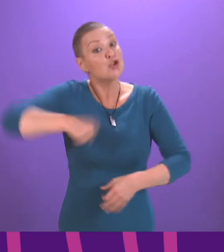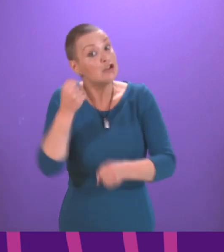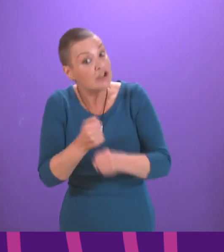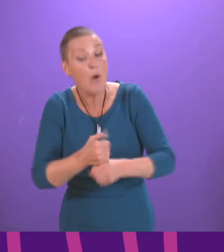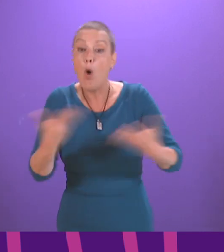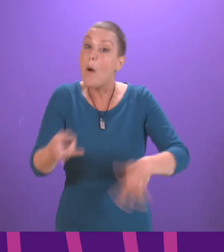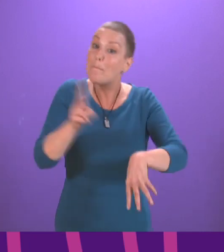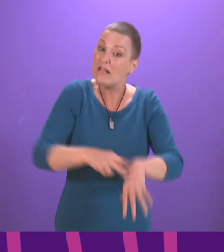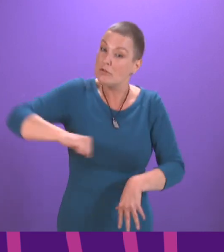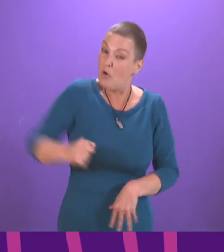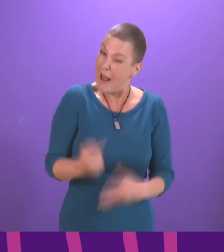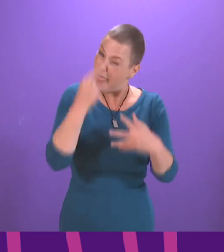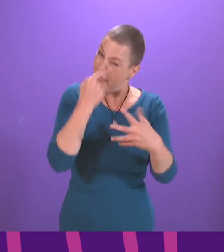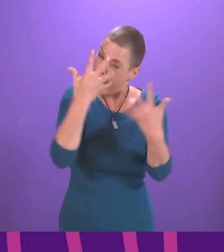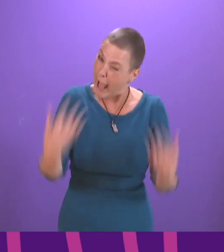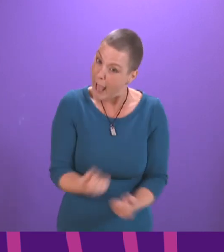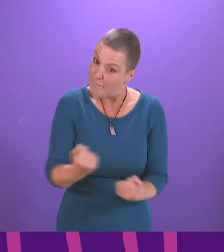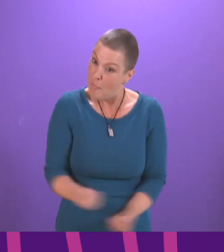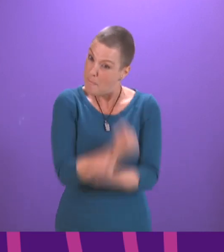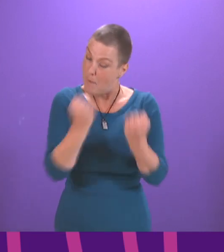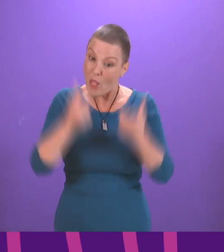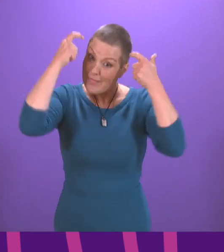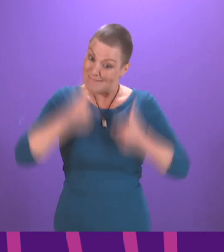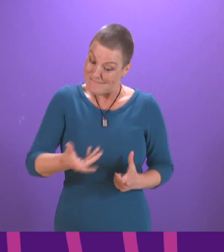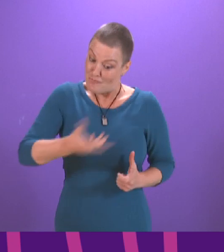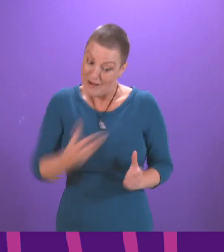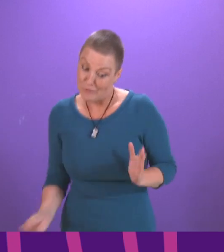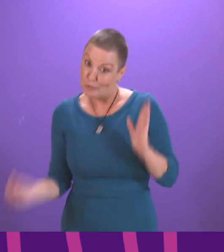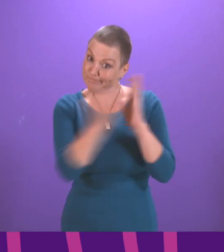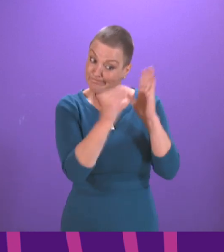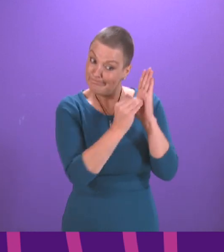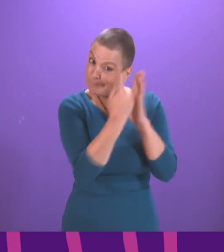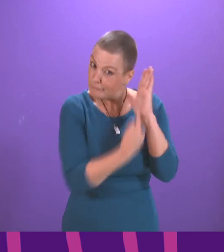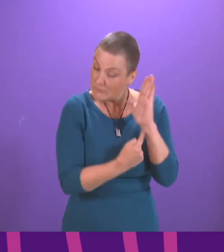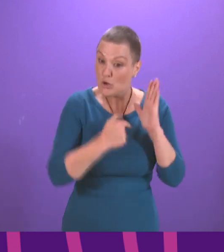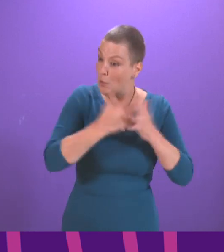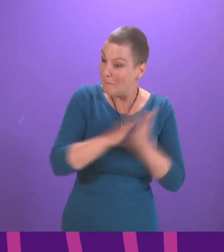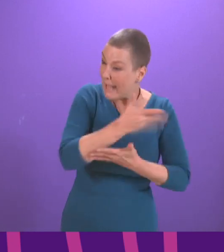Scotland currently have the enforcement powers to take action against irresponsible employers